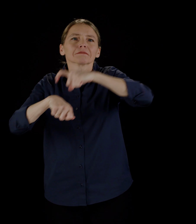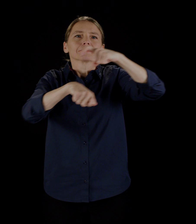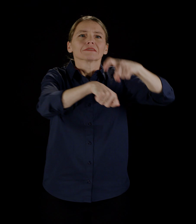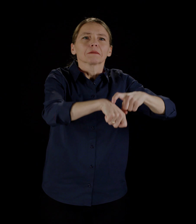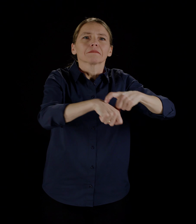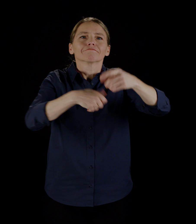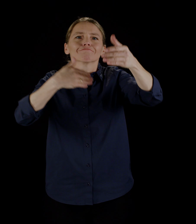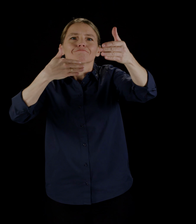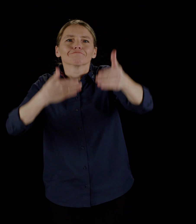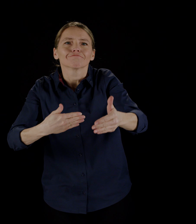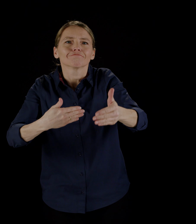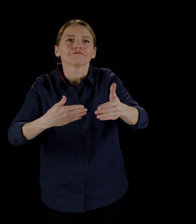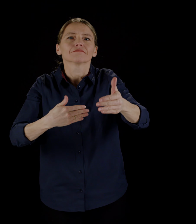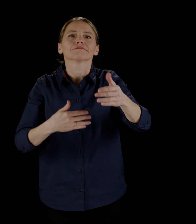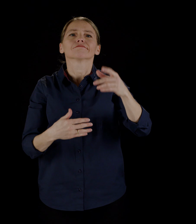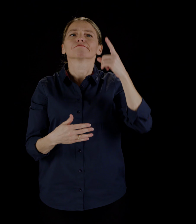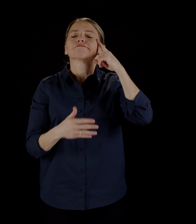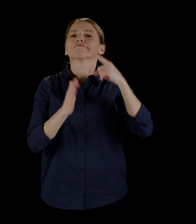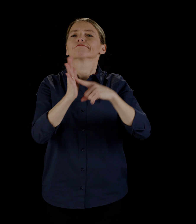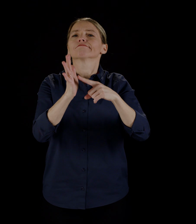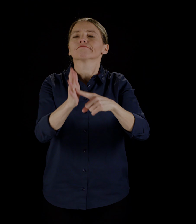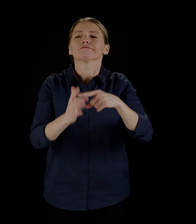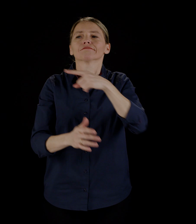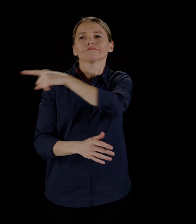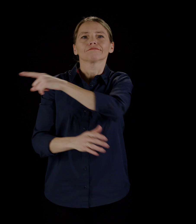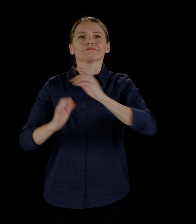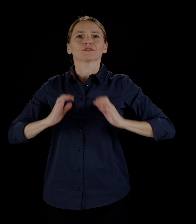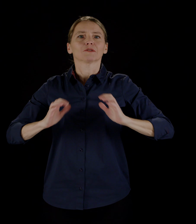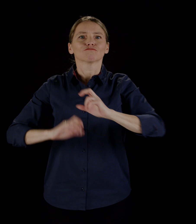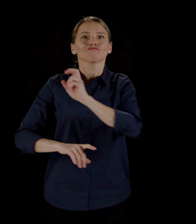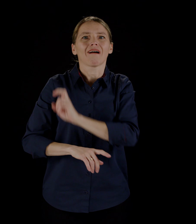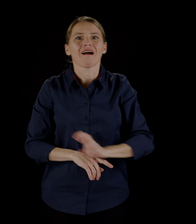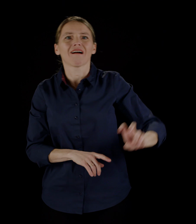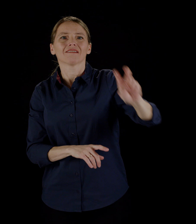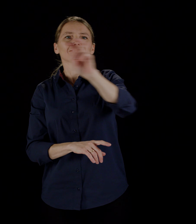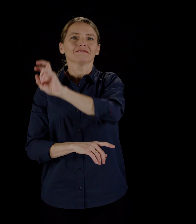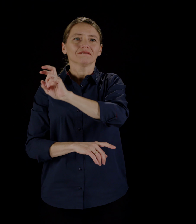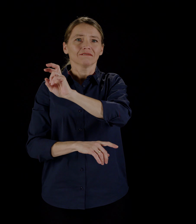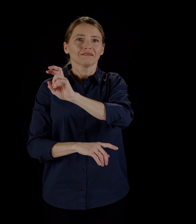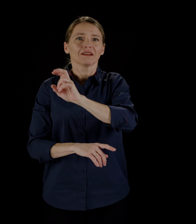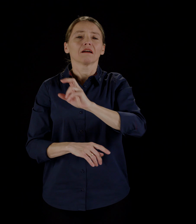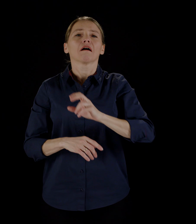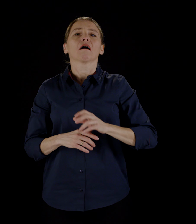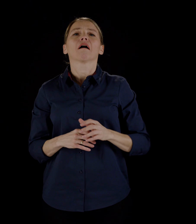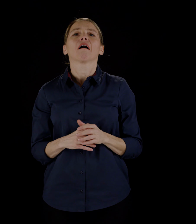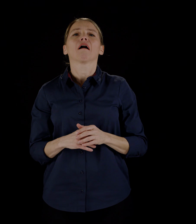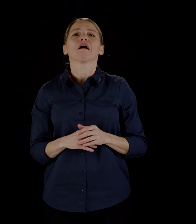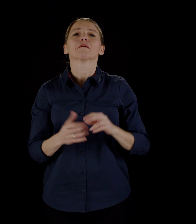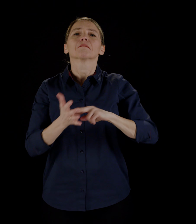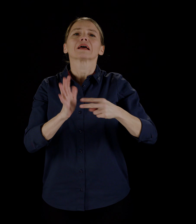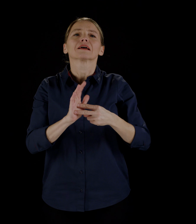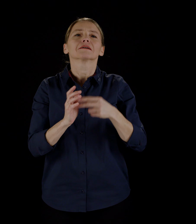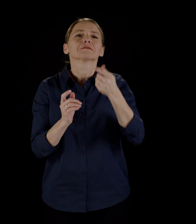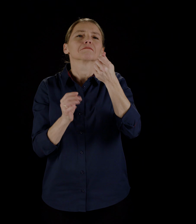A smaller monthly fee may apply and there may be a reconnection charge; it varies by service provider.